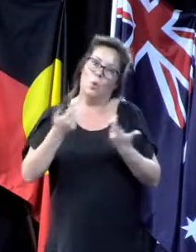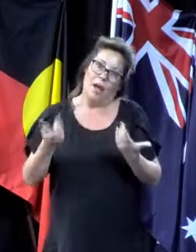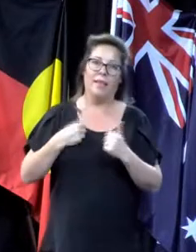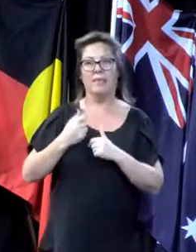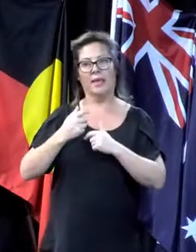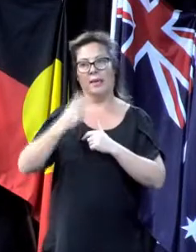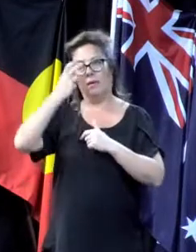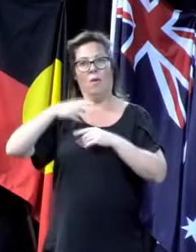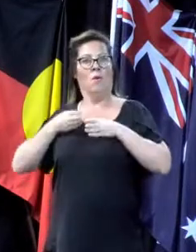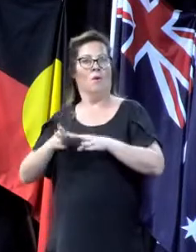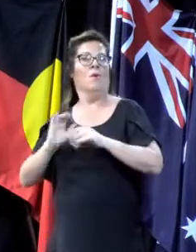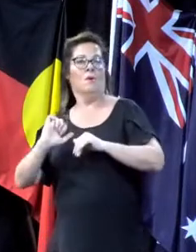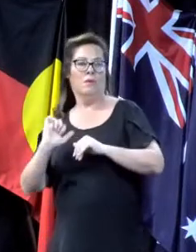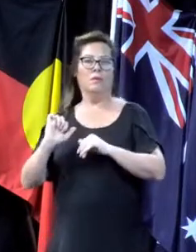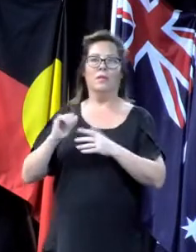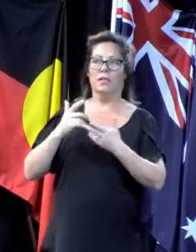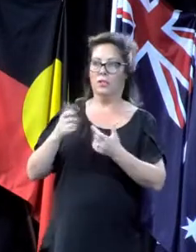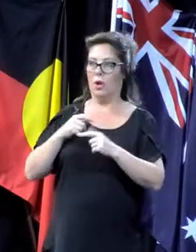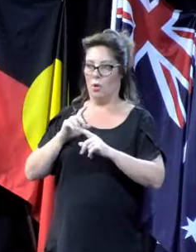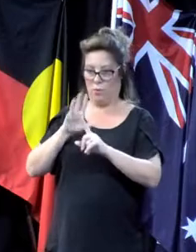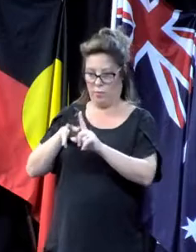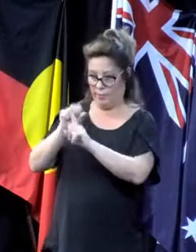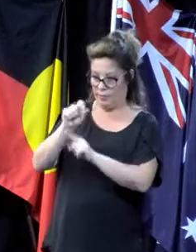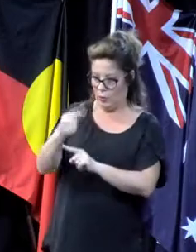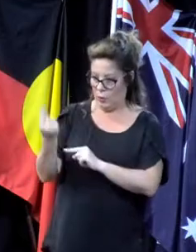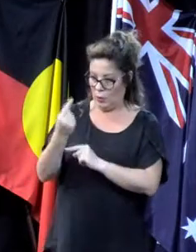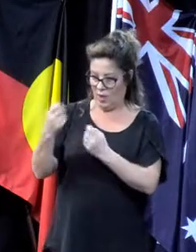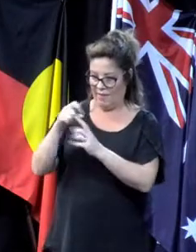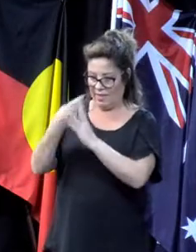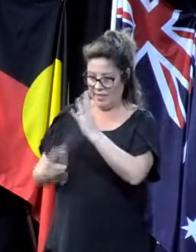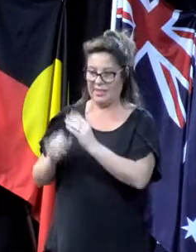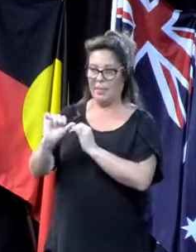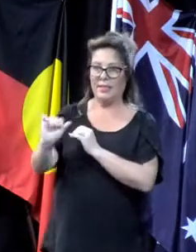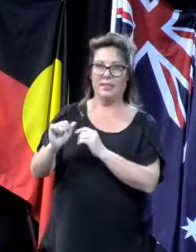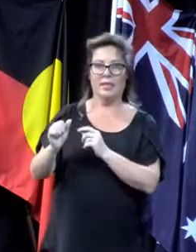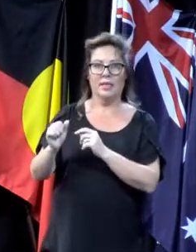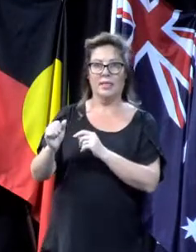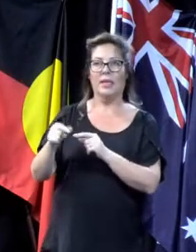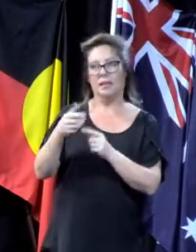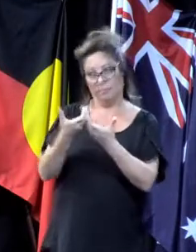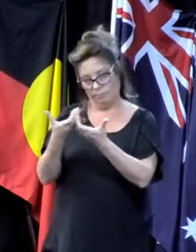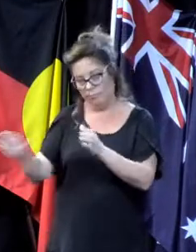to the education of students with a verified disability. And that was that they were accessing segregated classes